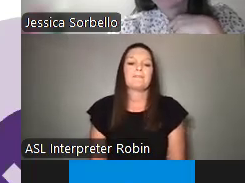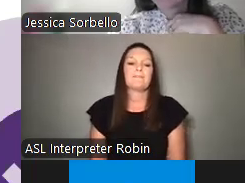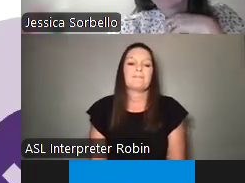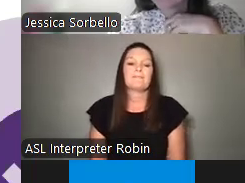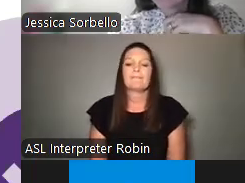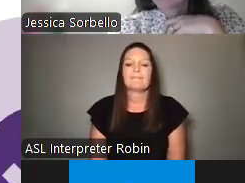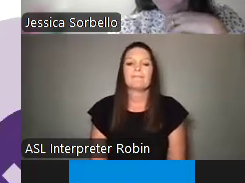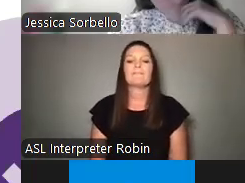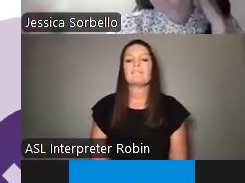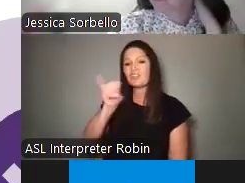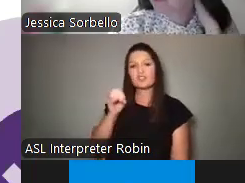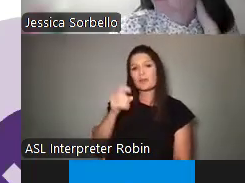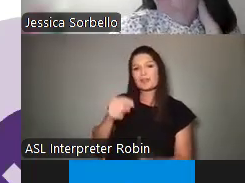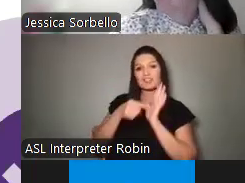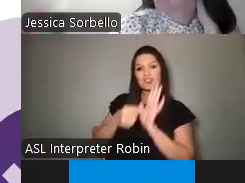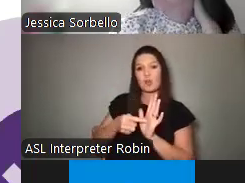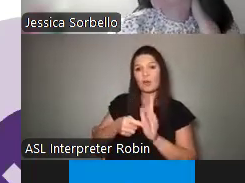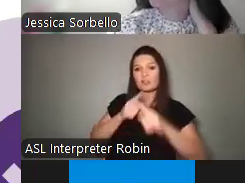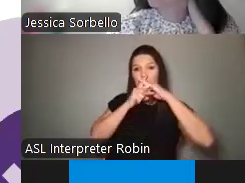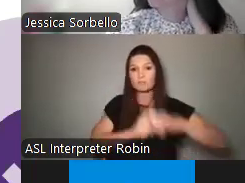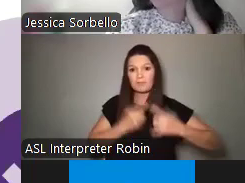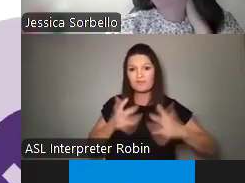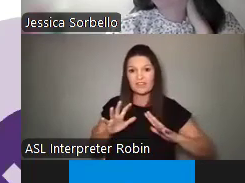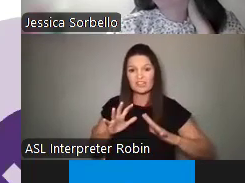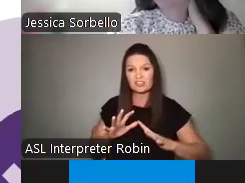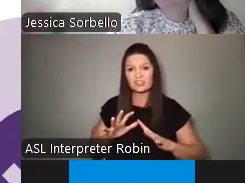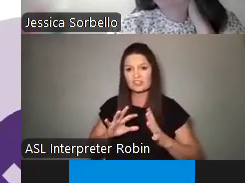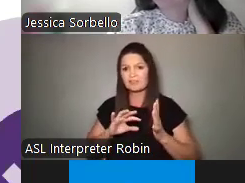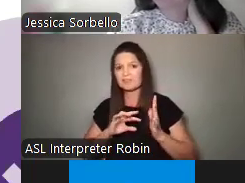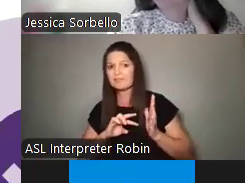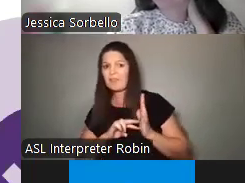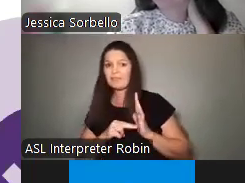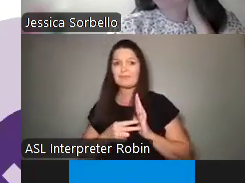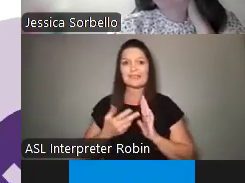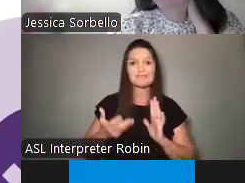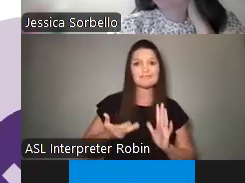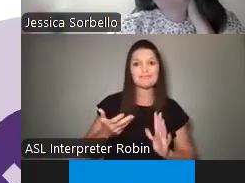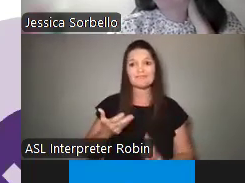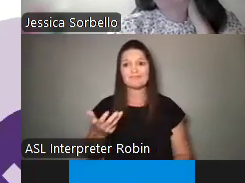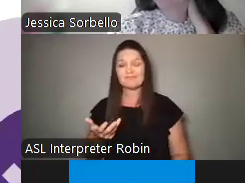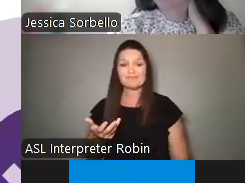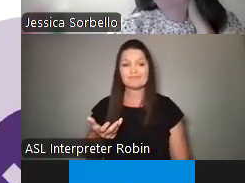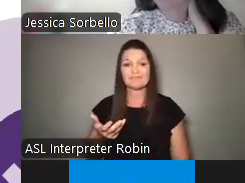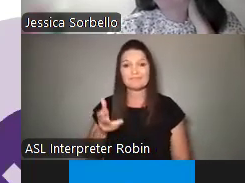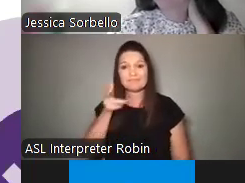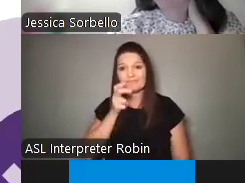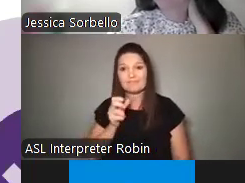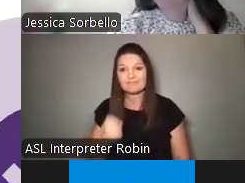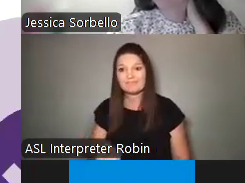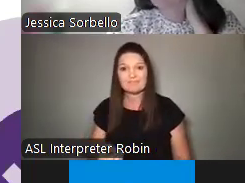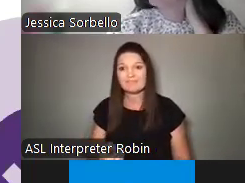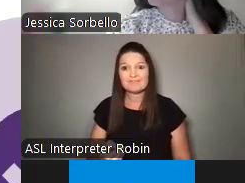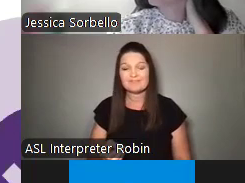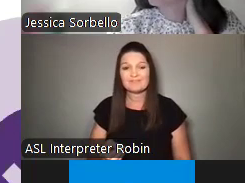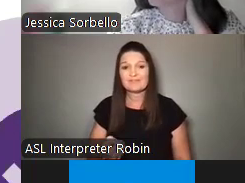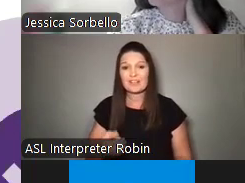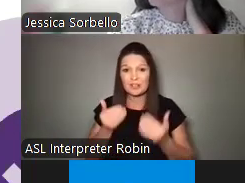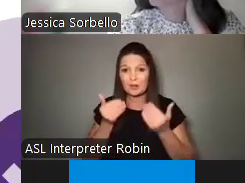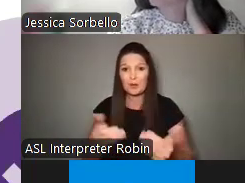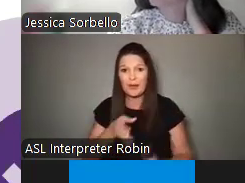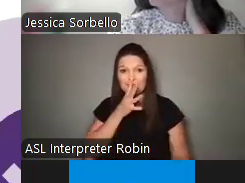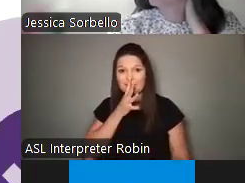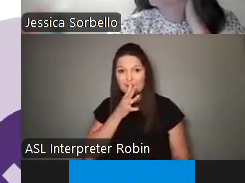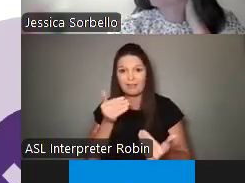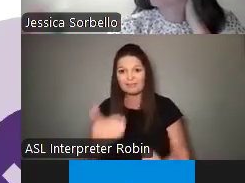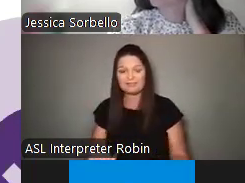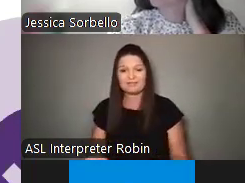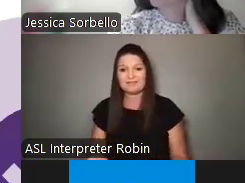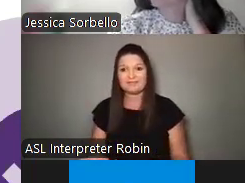feel free to talk